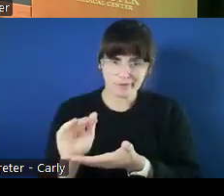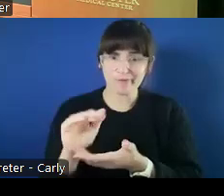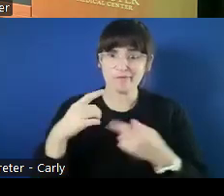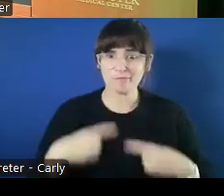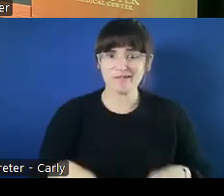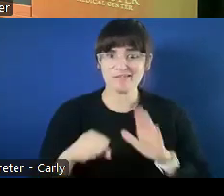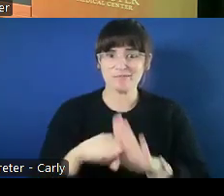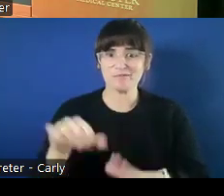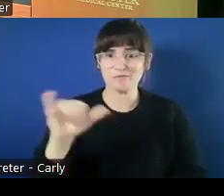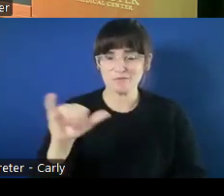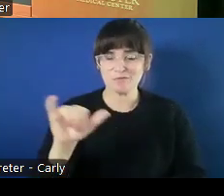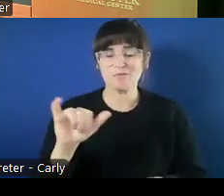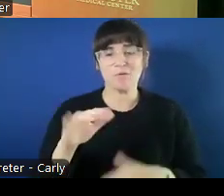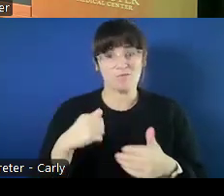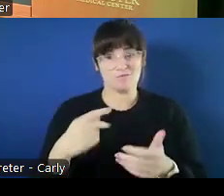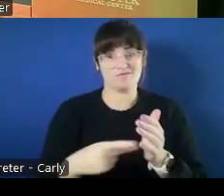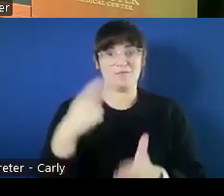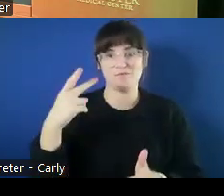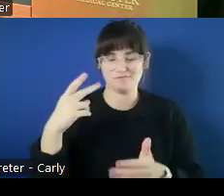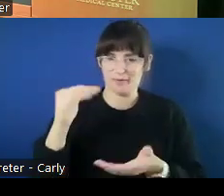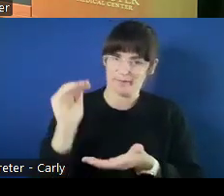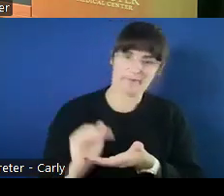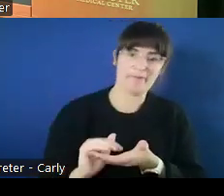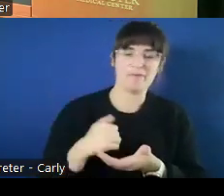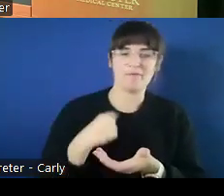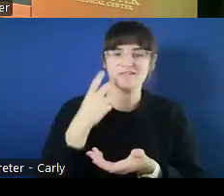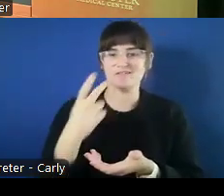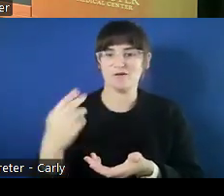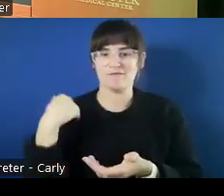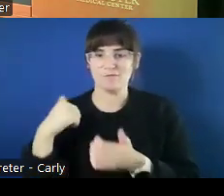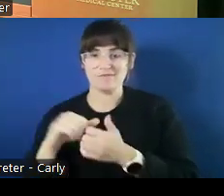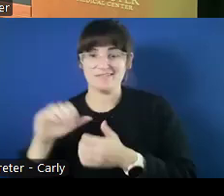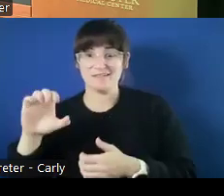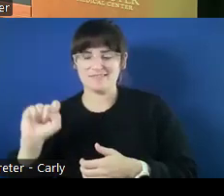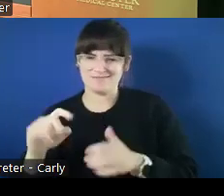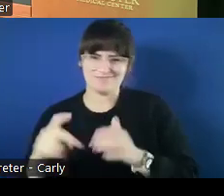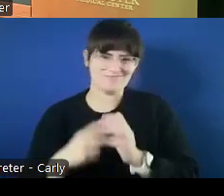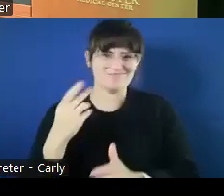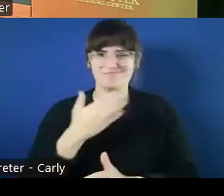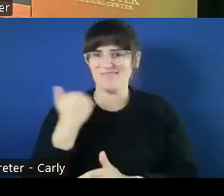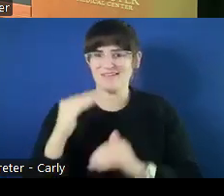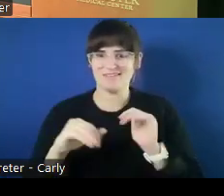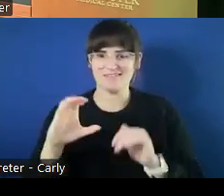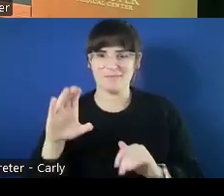about almost twice what we saw uh looking at the CBT studies uh that that we talked about earlier